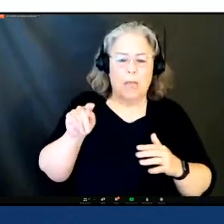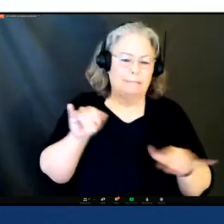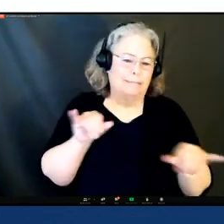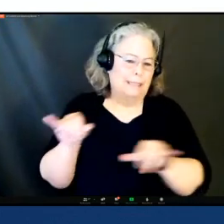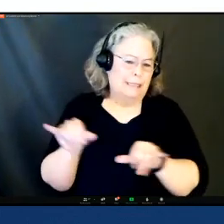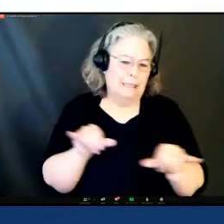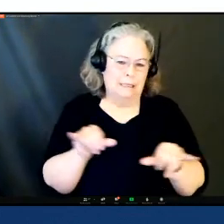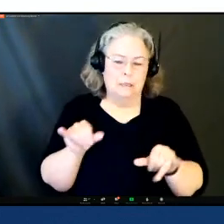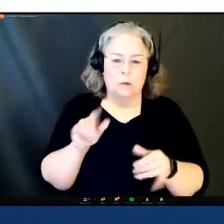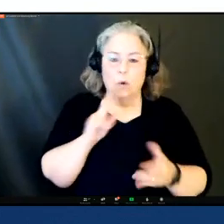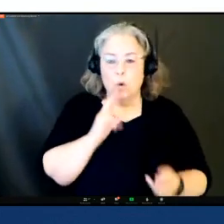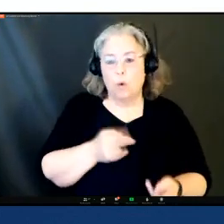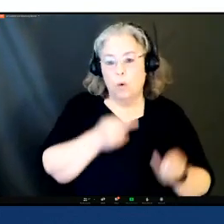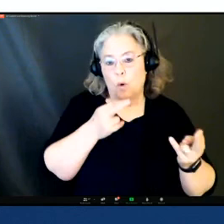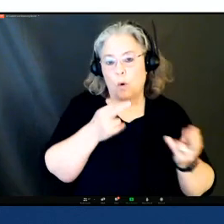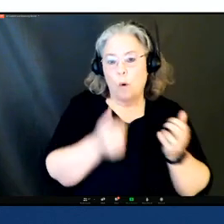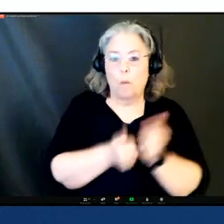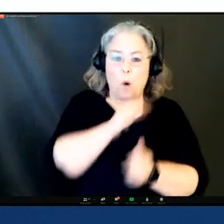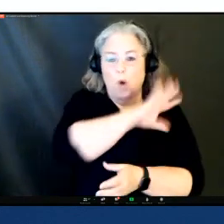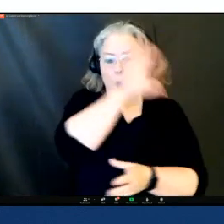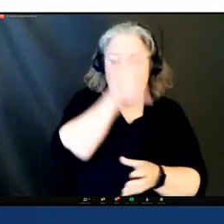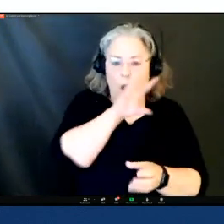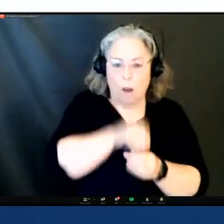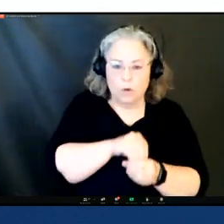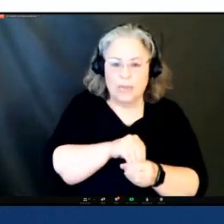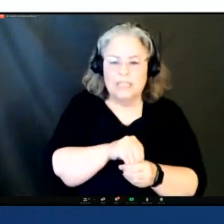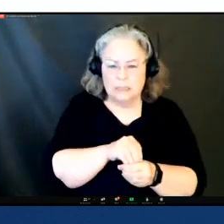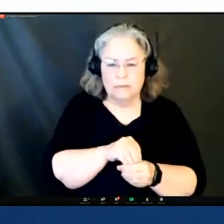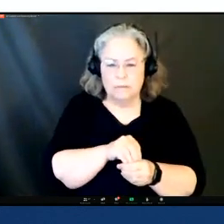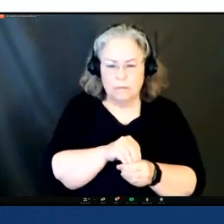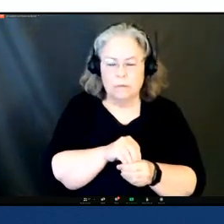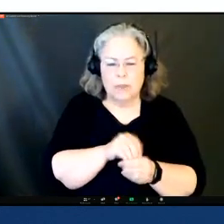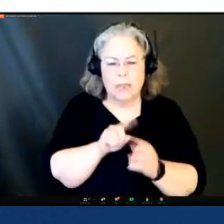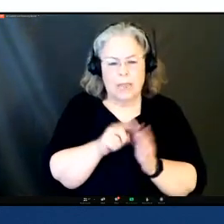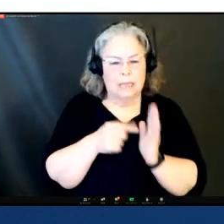budget document is the most comprehensive. I'll use that as the example for this section,